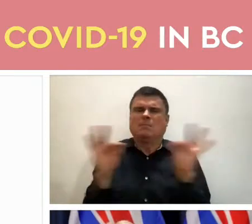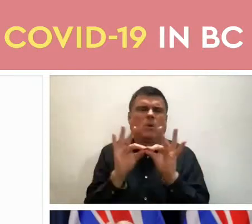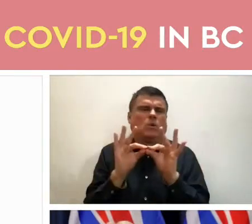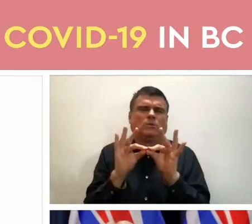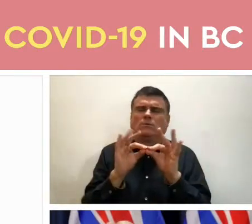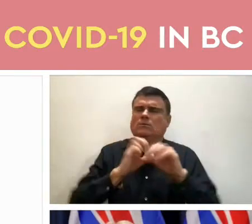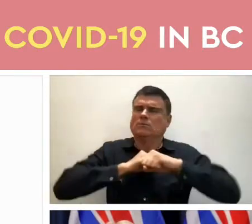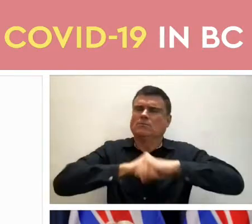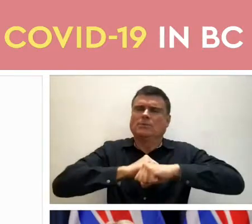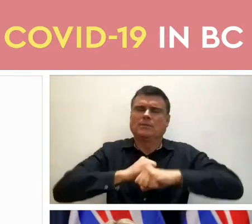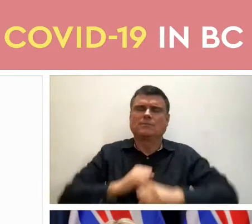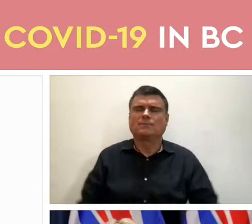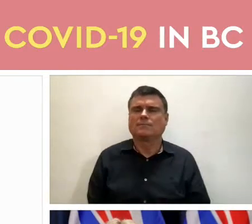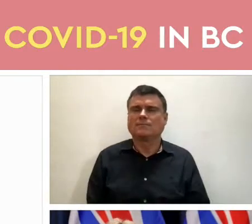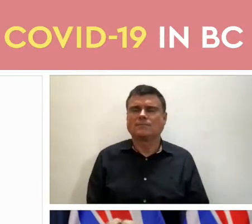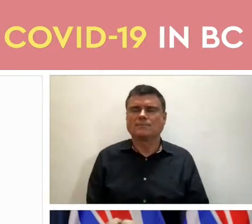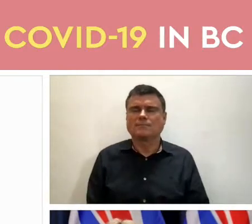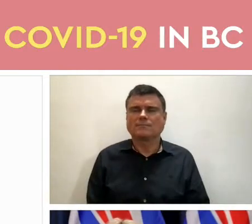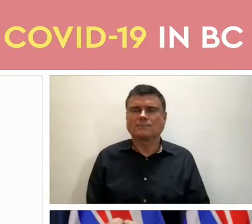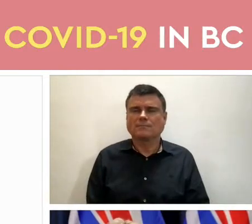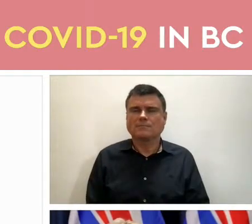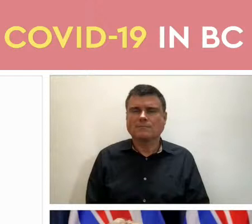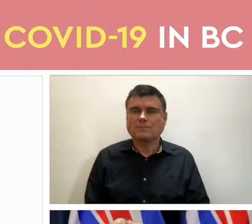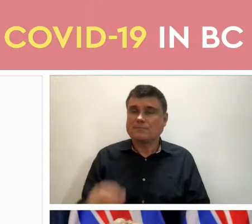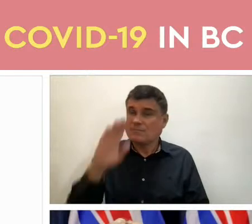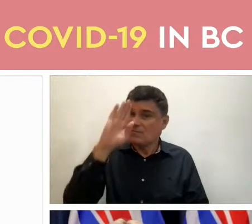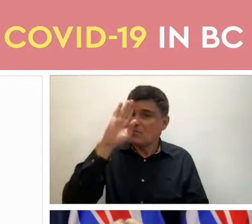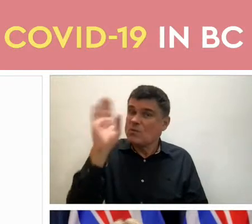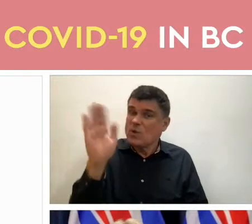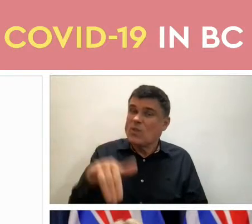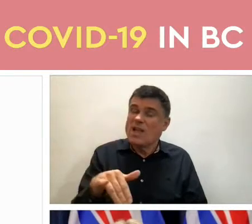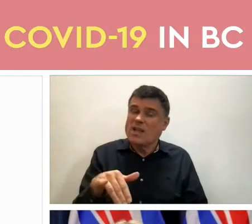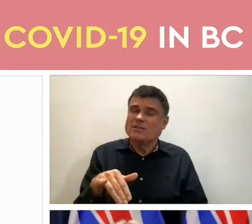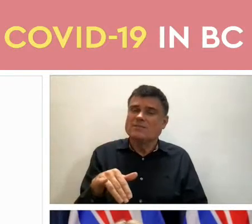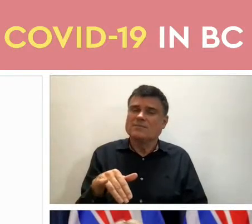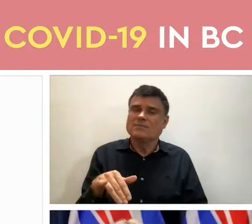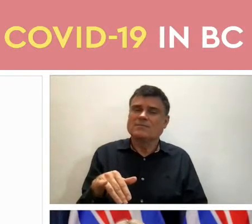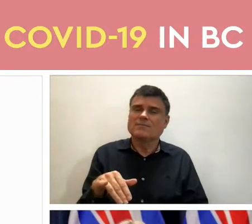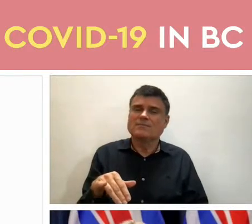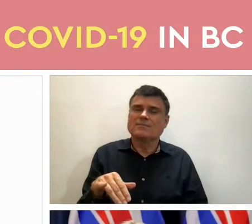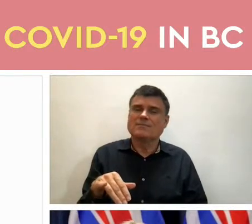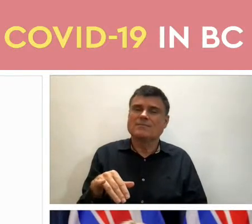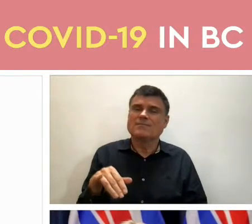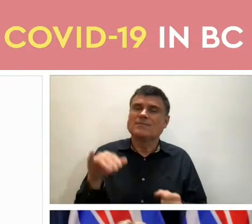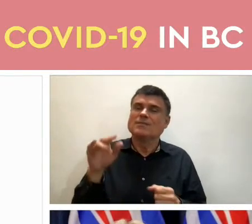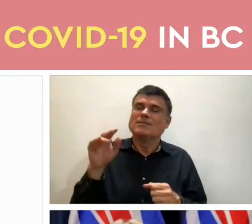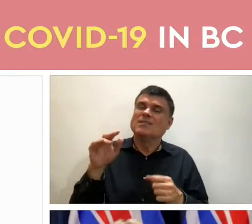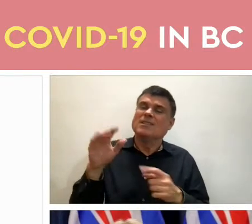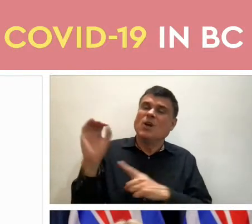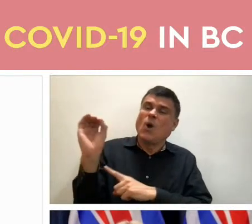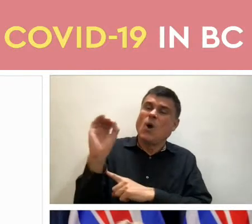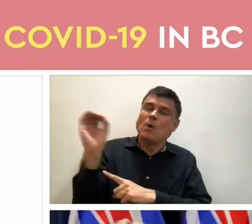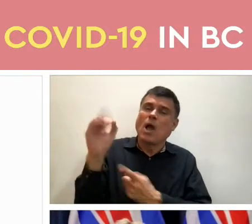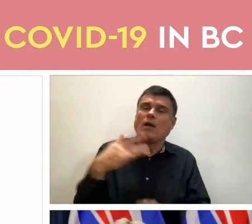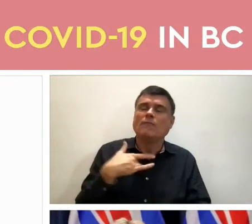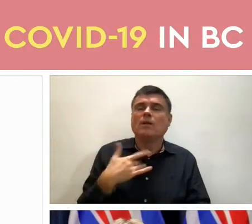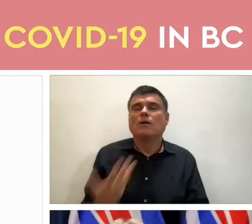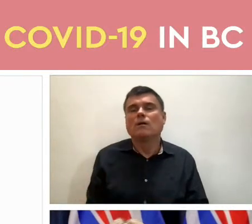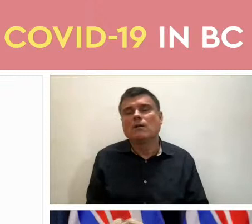disappointing and discouraging thing to hear at this point in time. People in B.C. have stepped up.